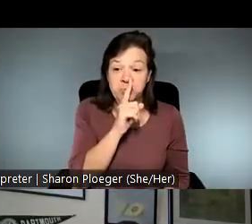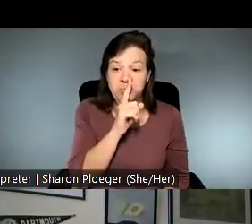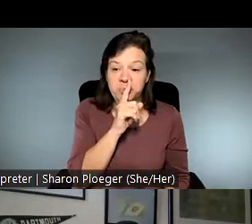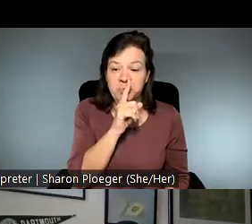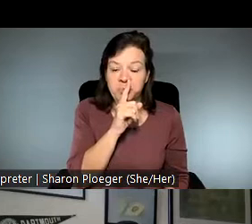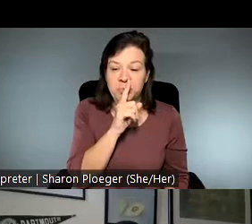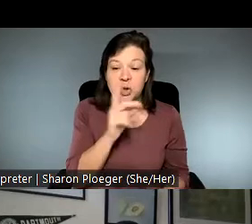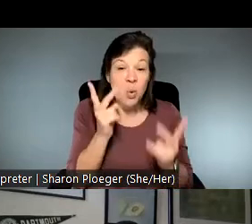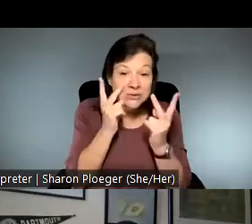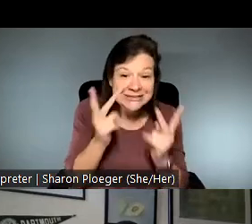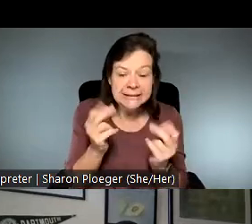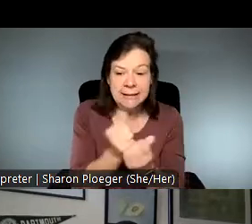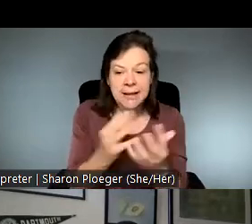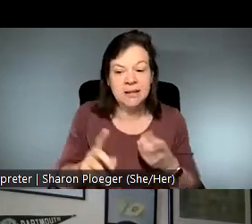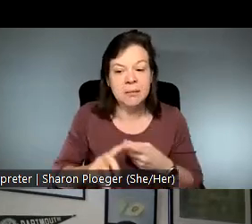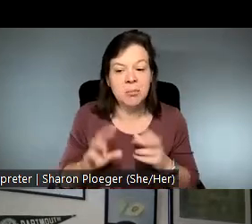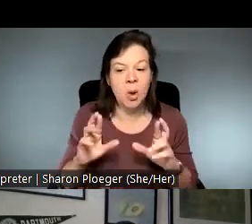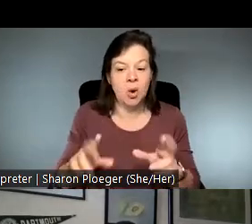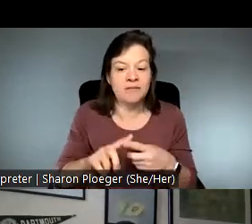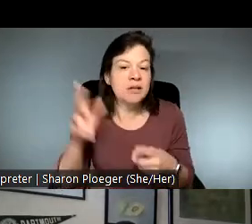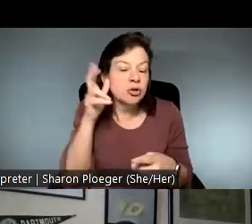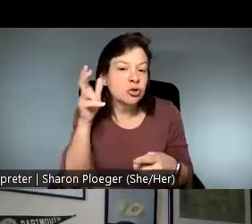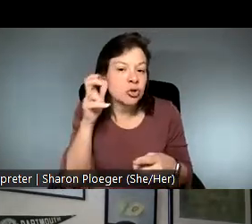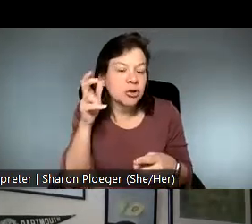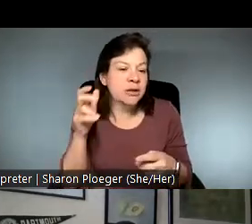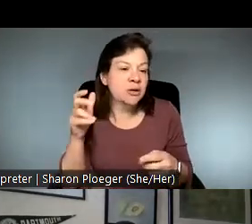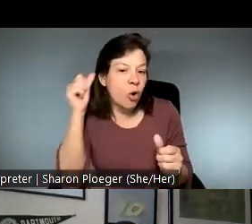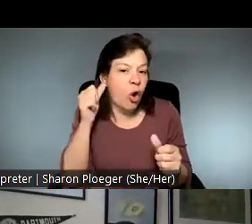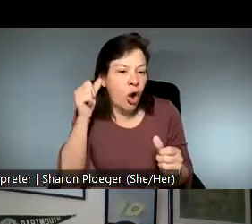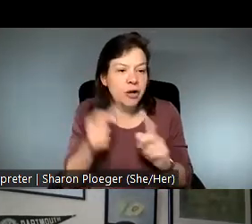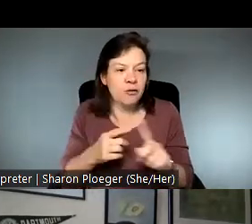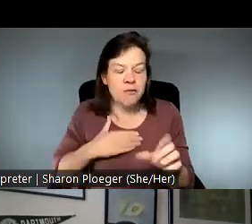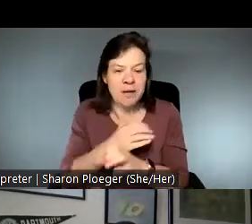but hopefully you'll hear audio coming from my computer. So give me one moment.